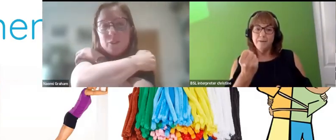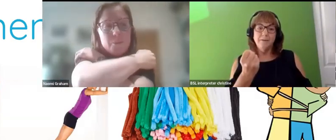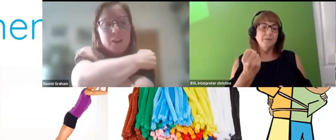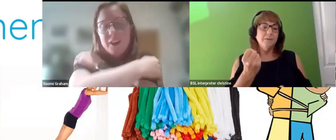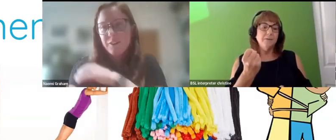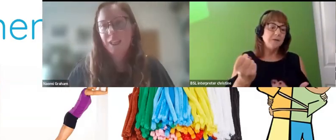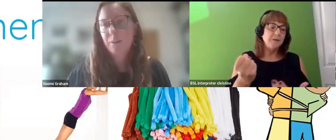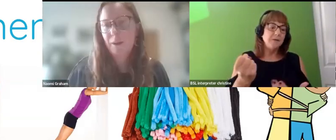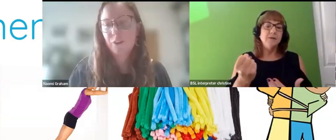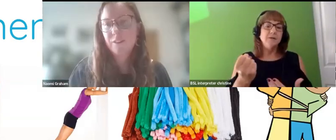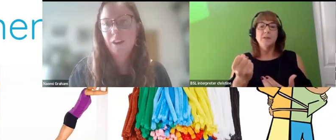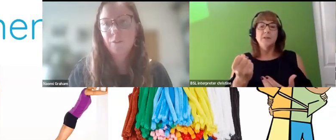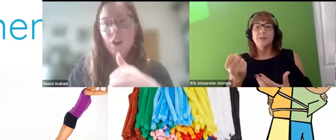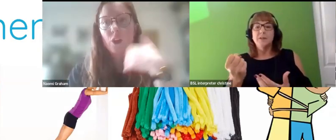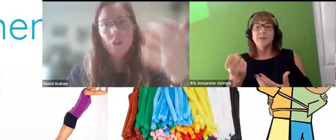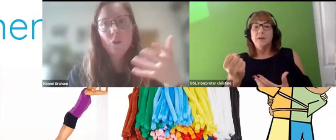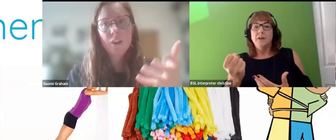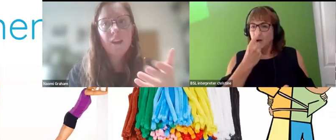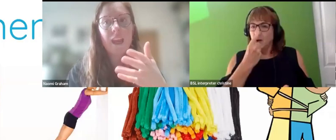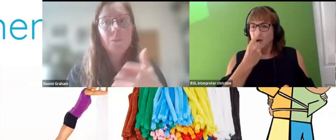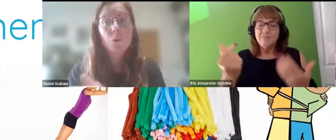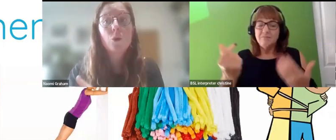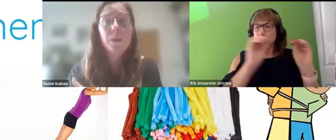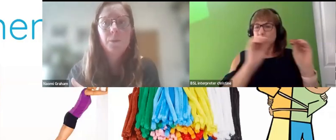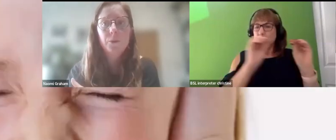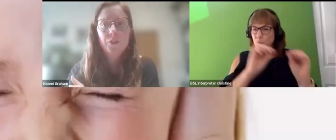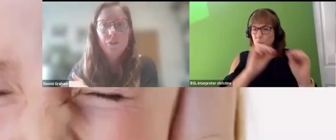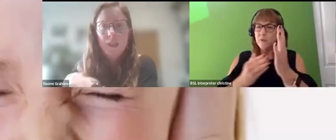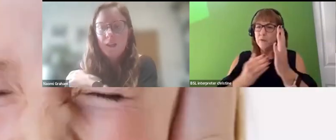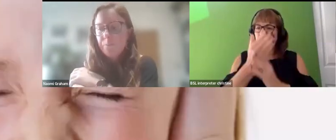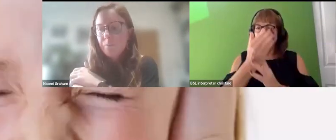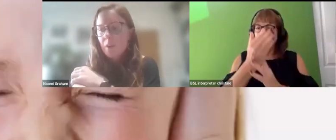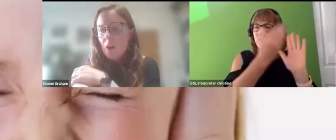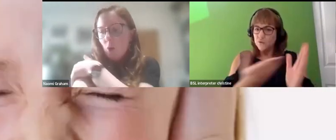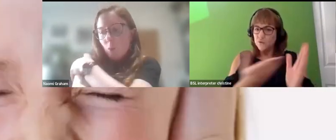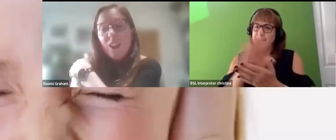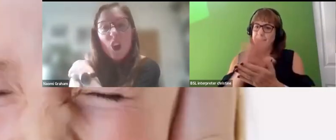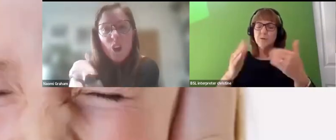yourself a big hug, to think about God's love. You're going to enable more people to join in. We